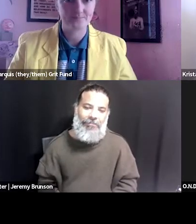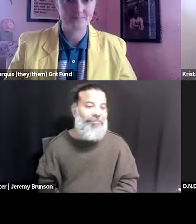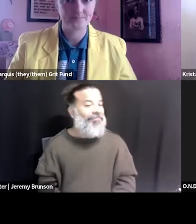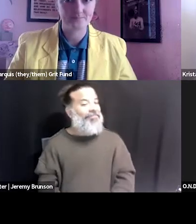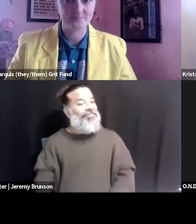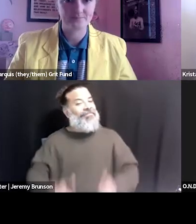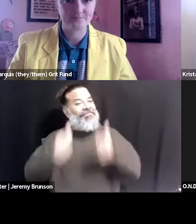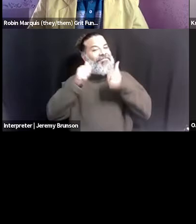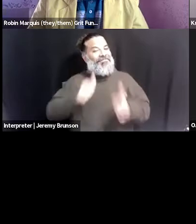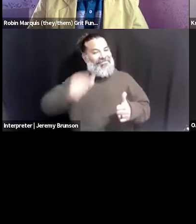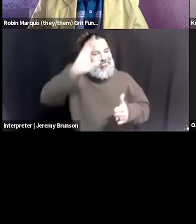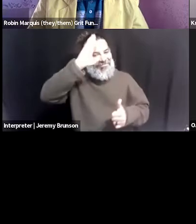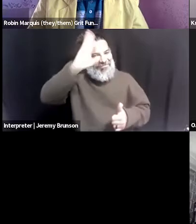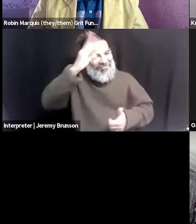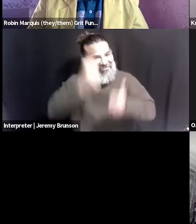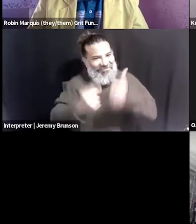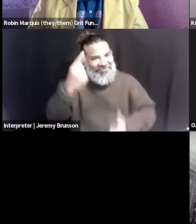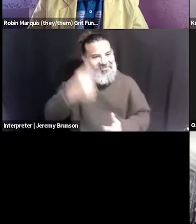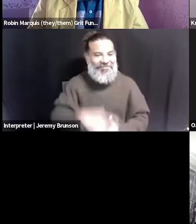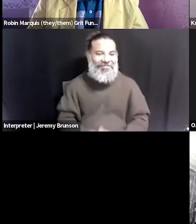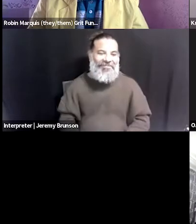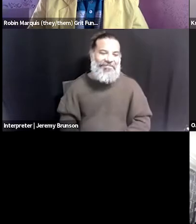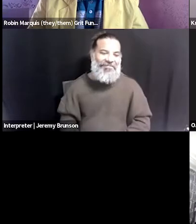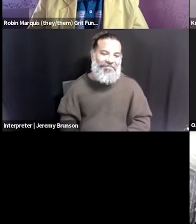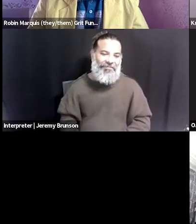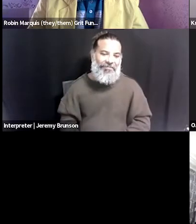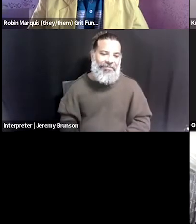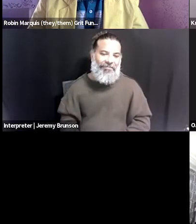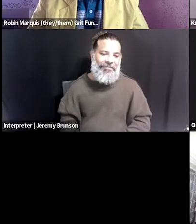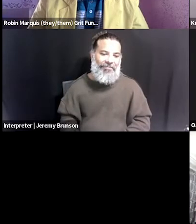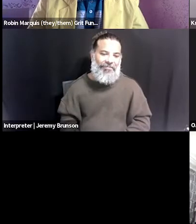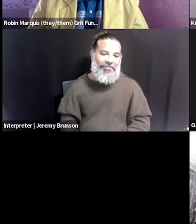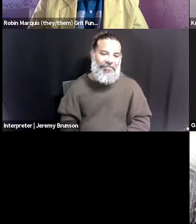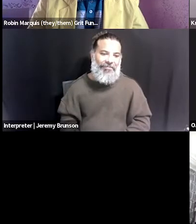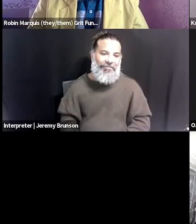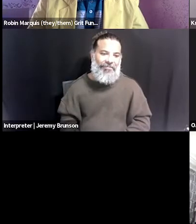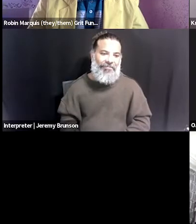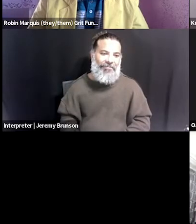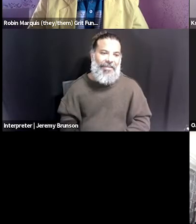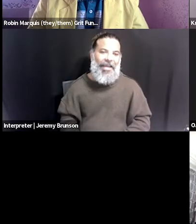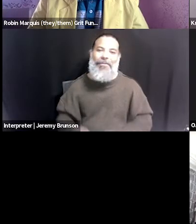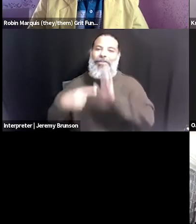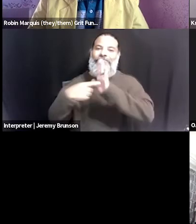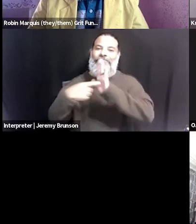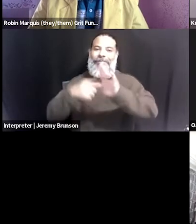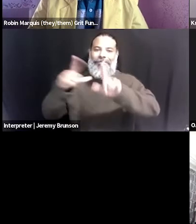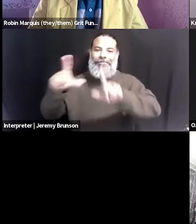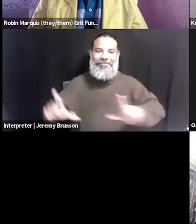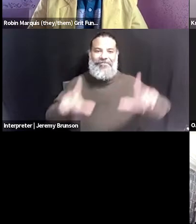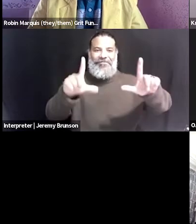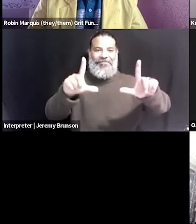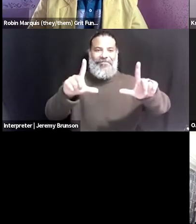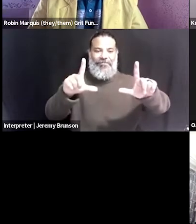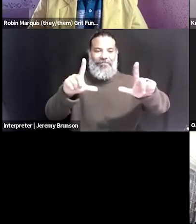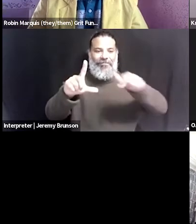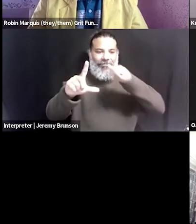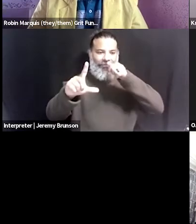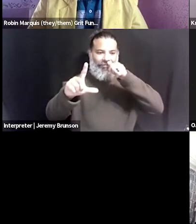Hi everybody. I'm going to, I made a little slide show so I'm going to pull up a thing and talk about